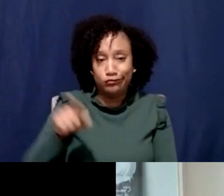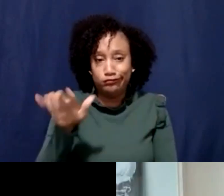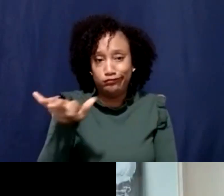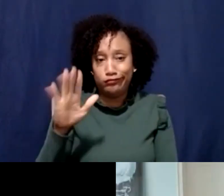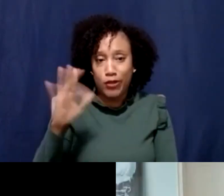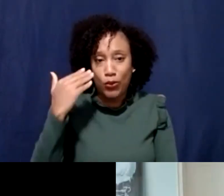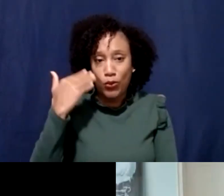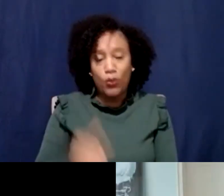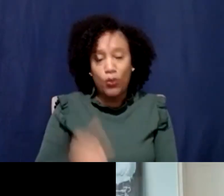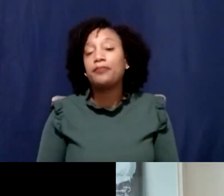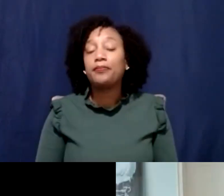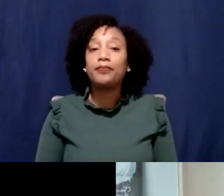As far as Next Step Fund,